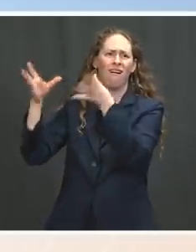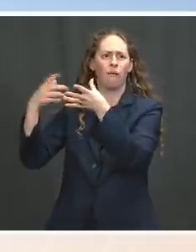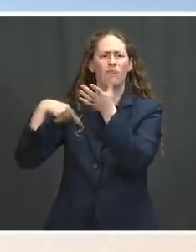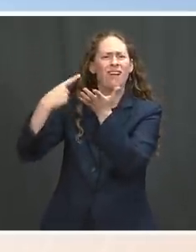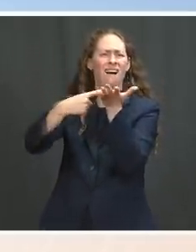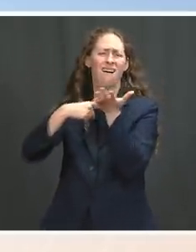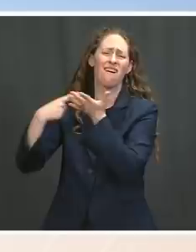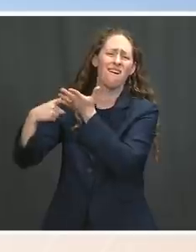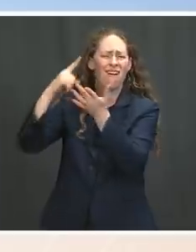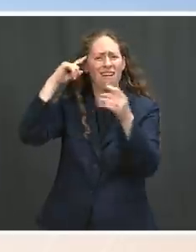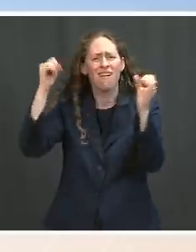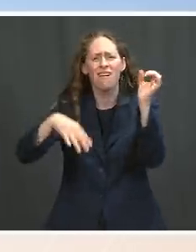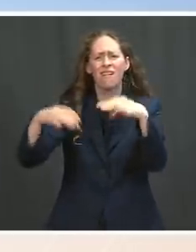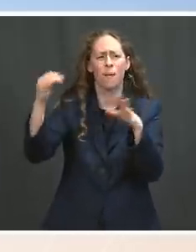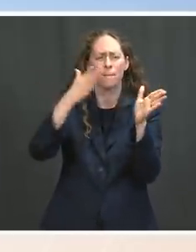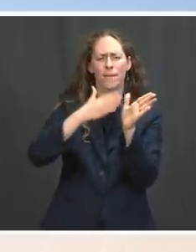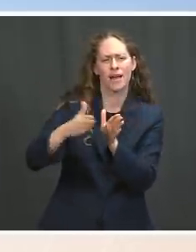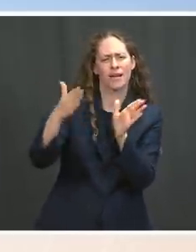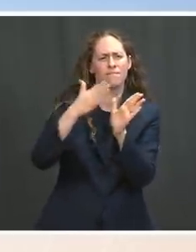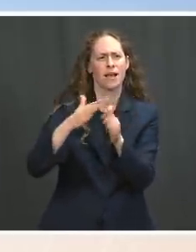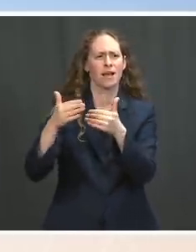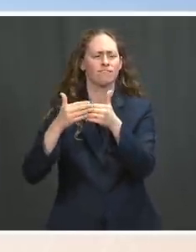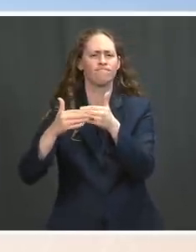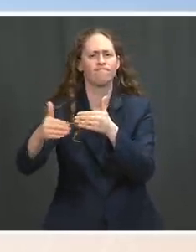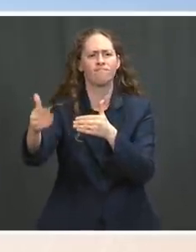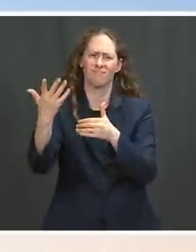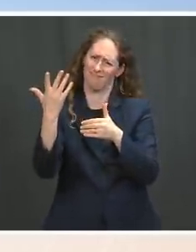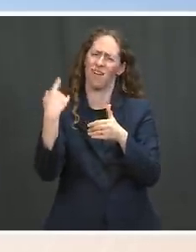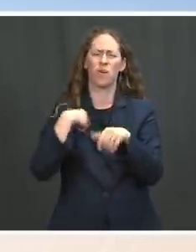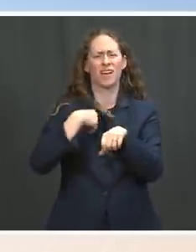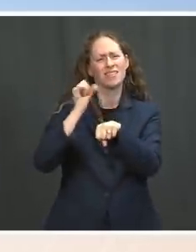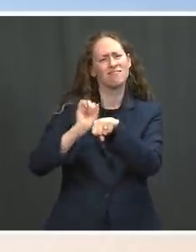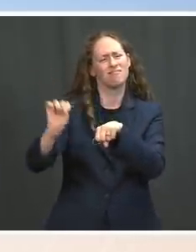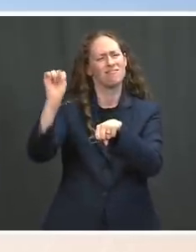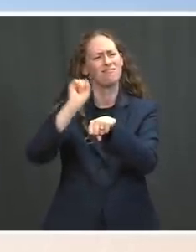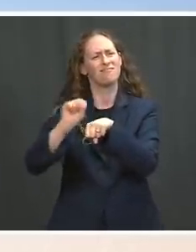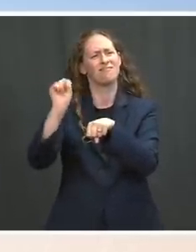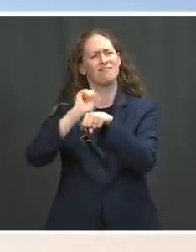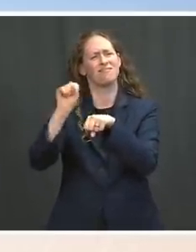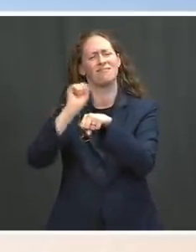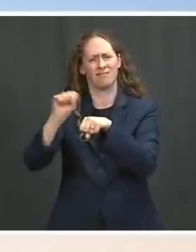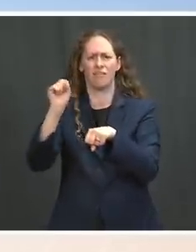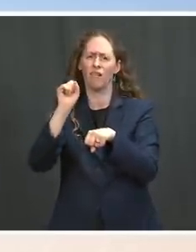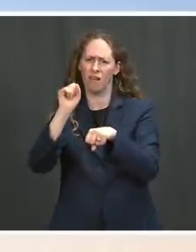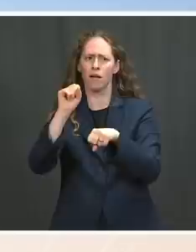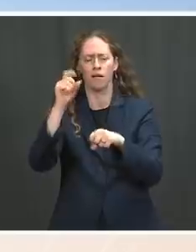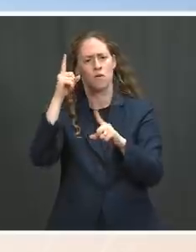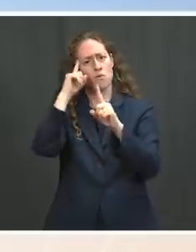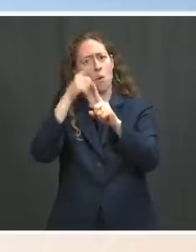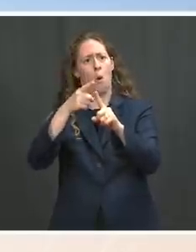that some Americans could see at local gas stations in some areas until the pipeline is brought back online.